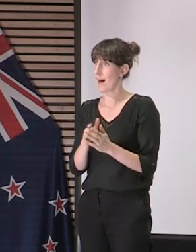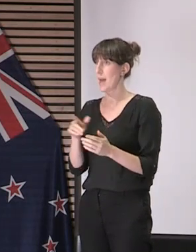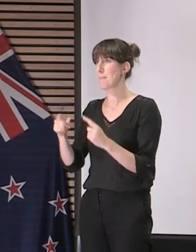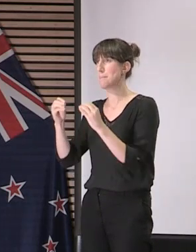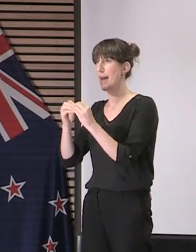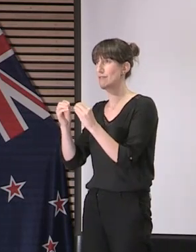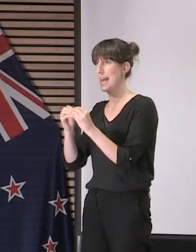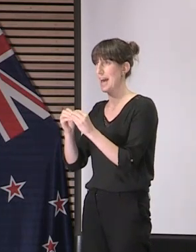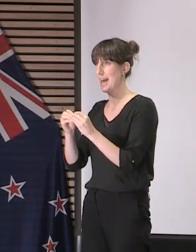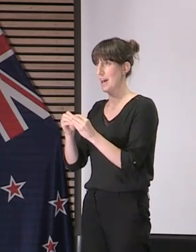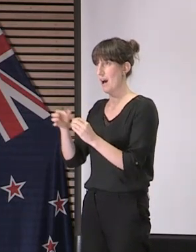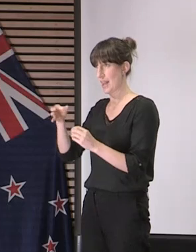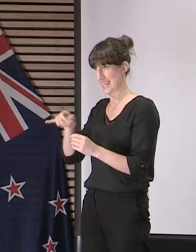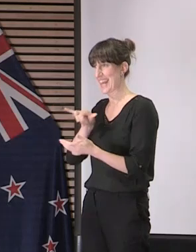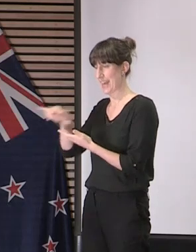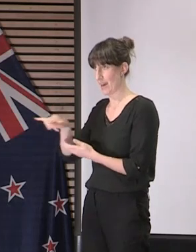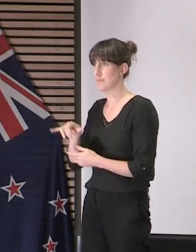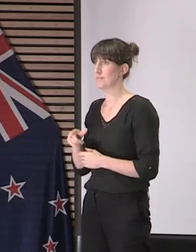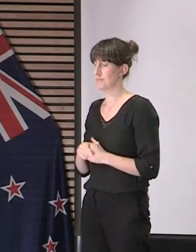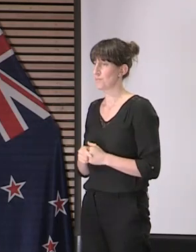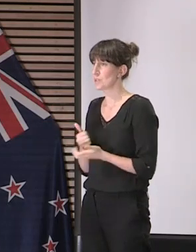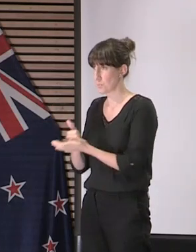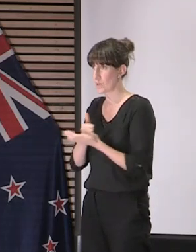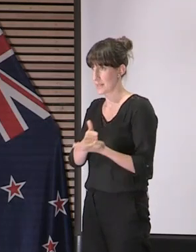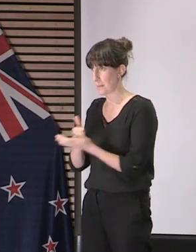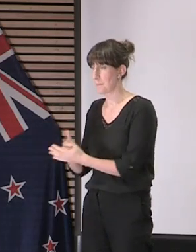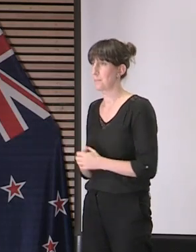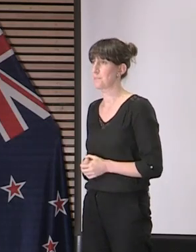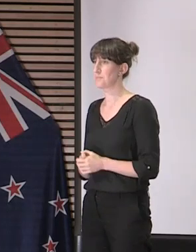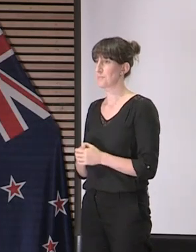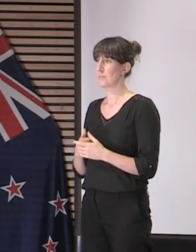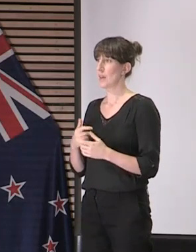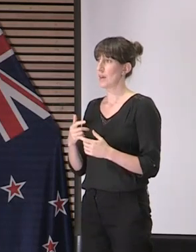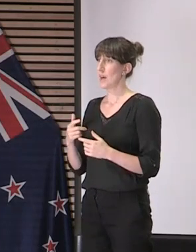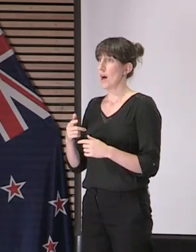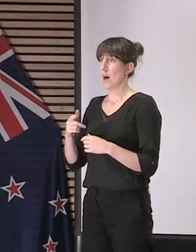This package is providing support to the likes of air